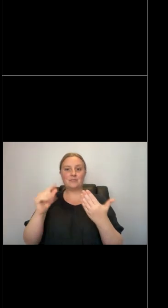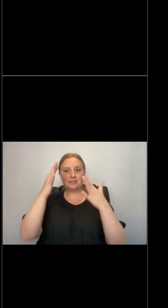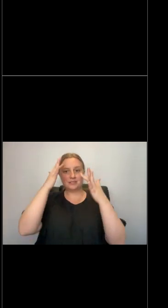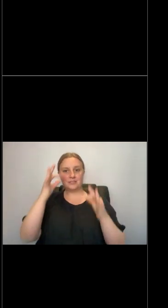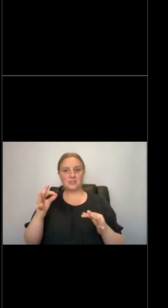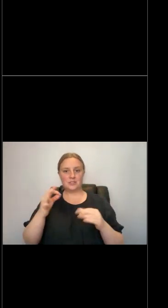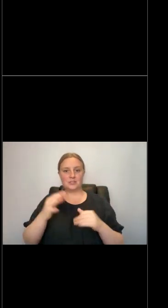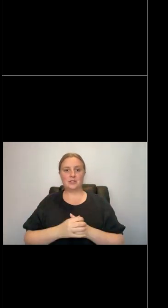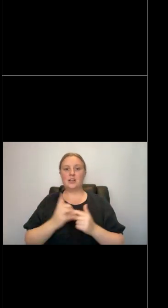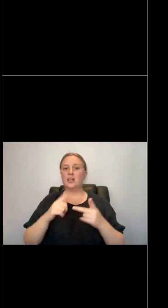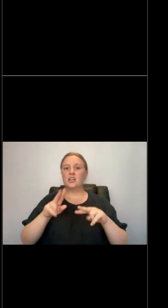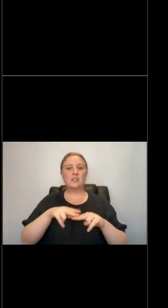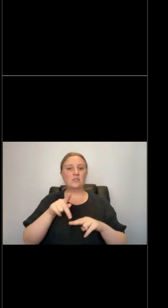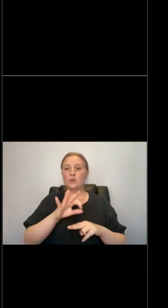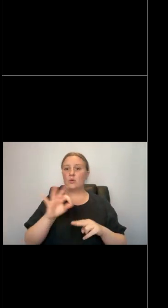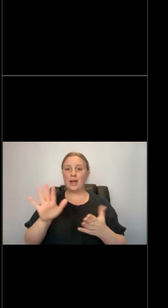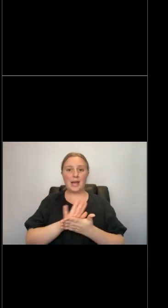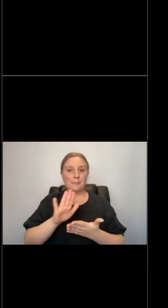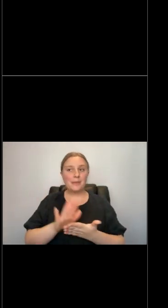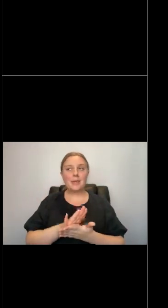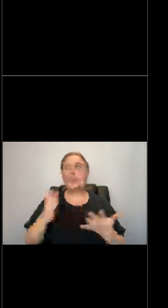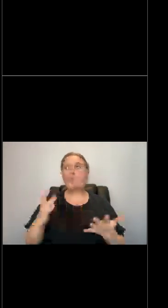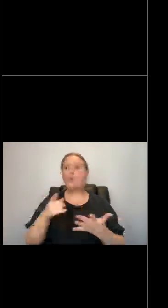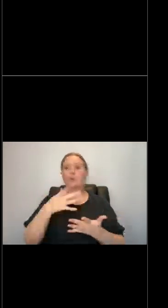or you want some information or potentially you require